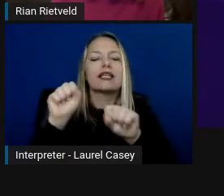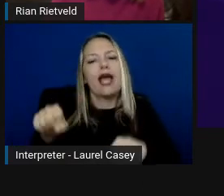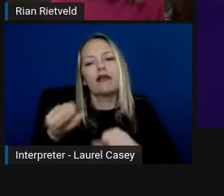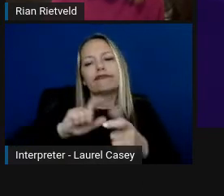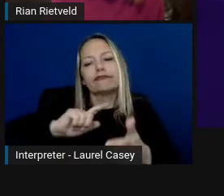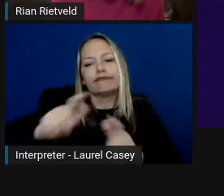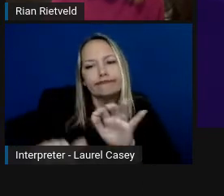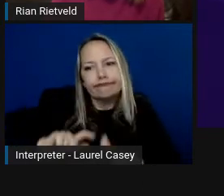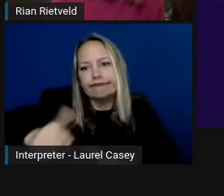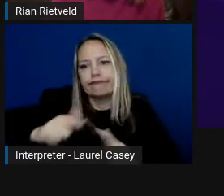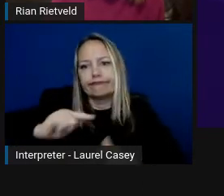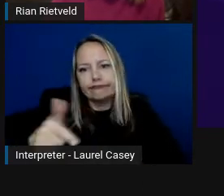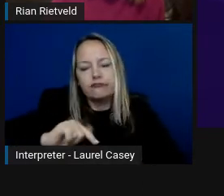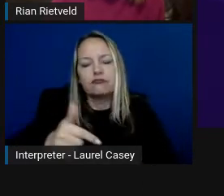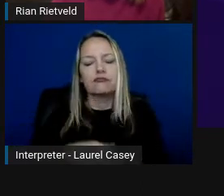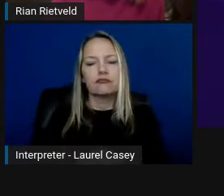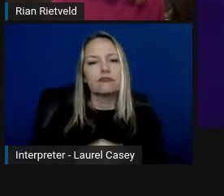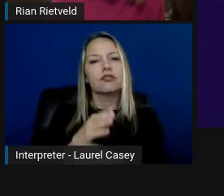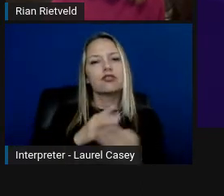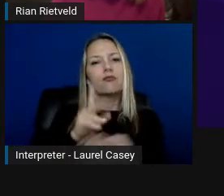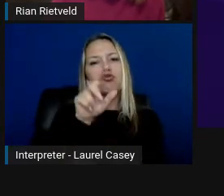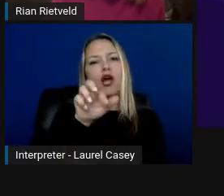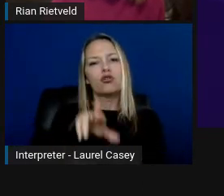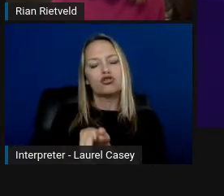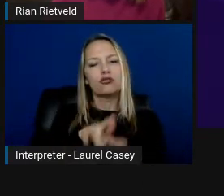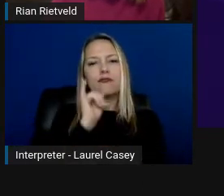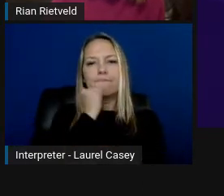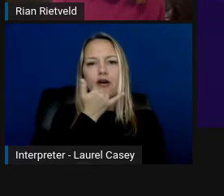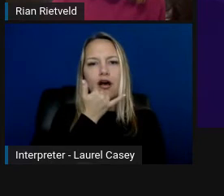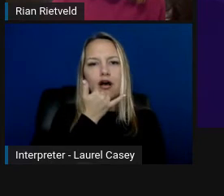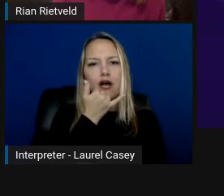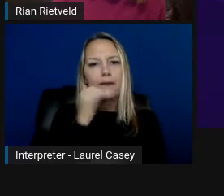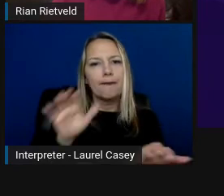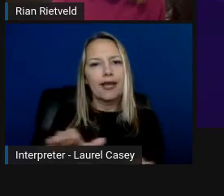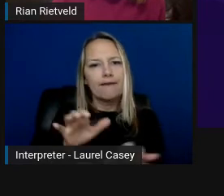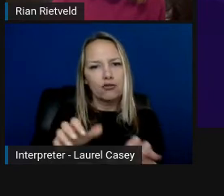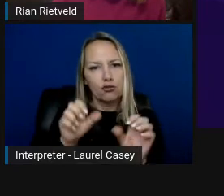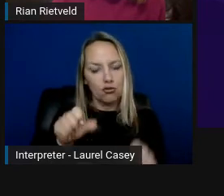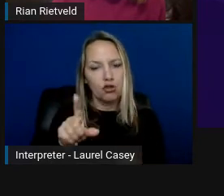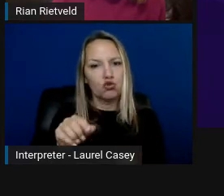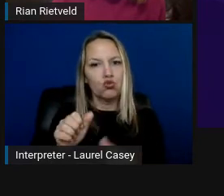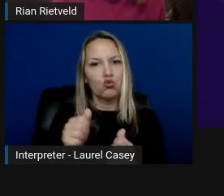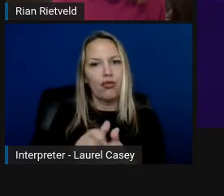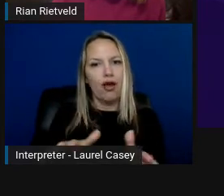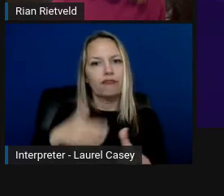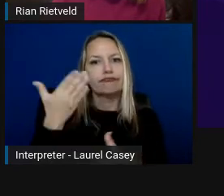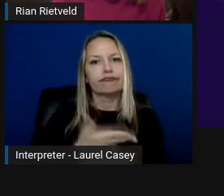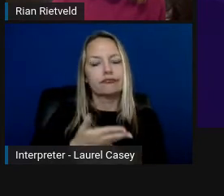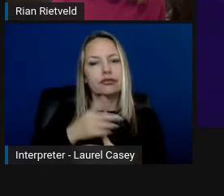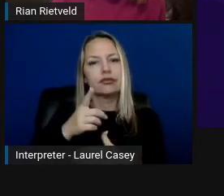There is some browser default behavior that you can change without hurting accessibility, for example, fieldsets.